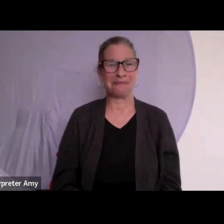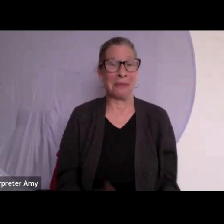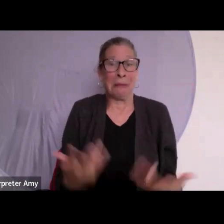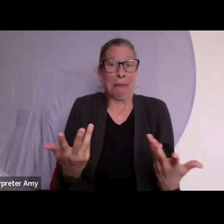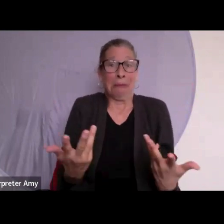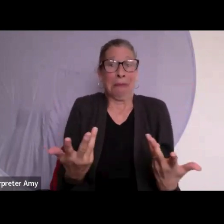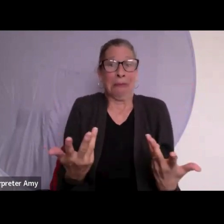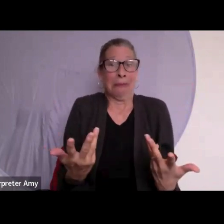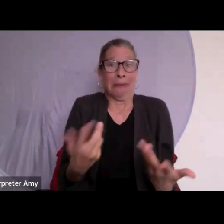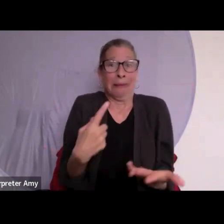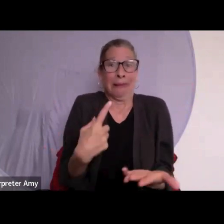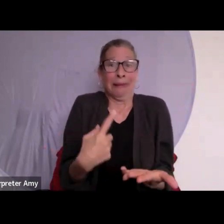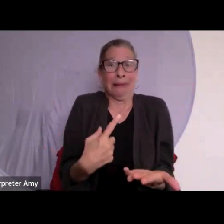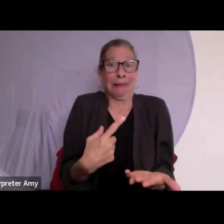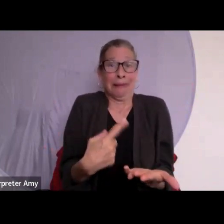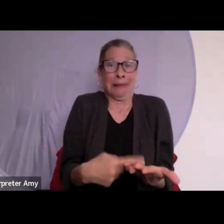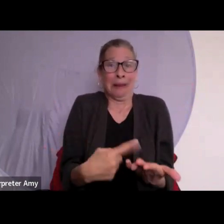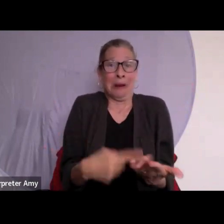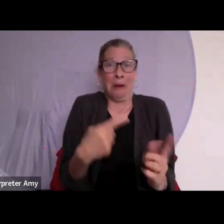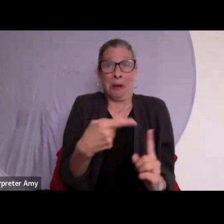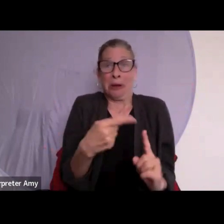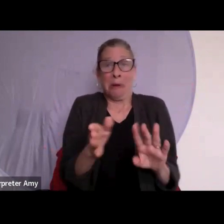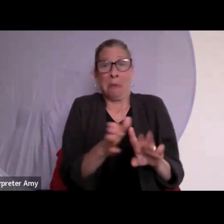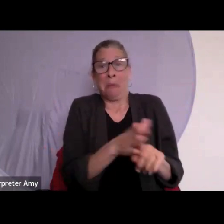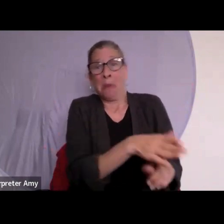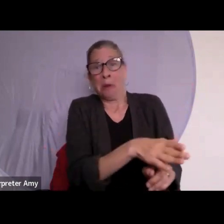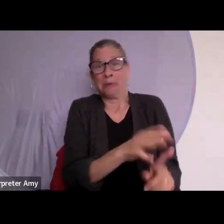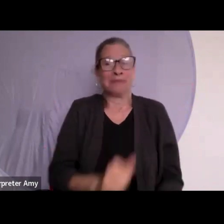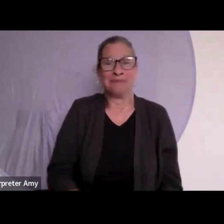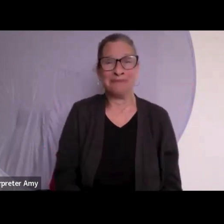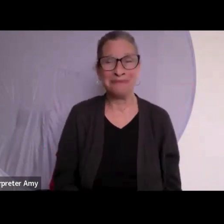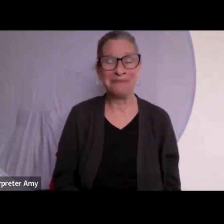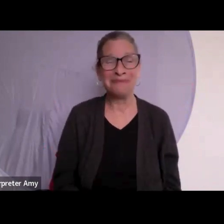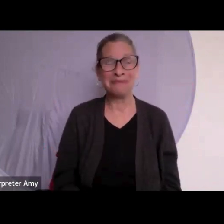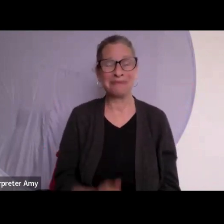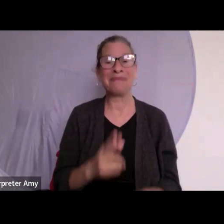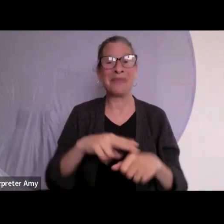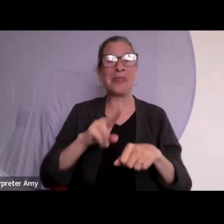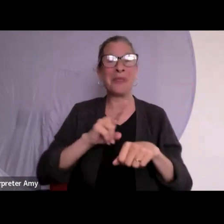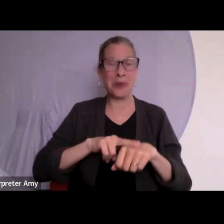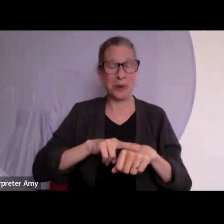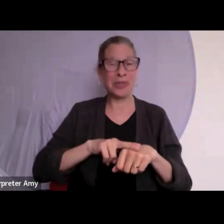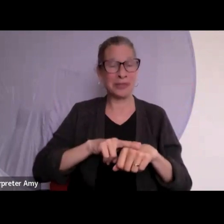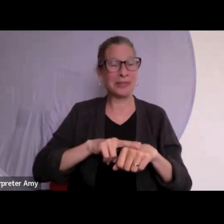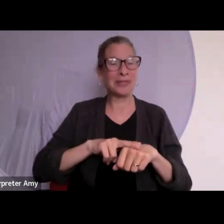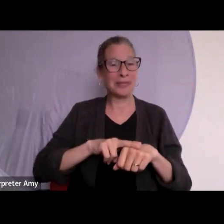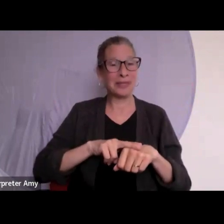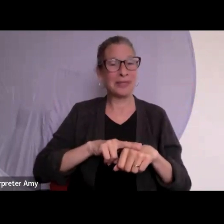can't talk to that person. And, of course, of course, there's